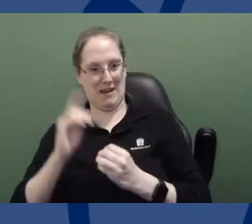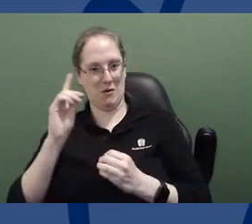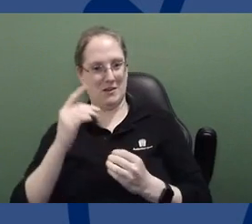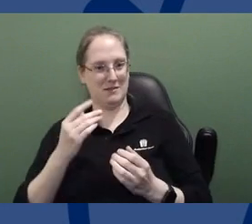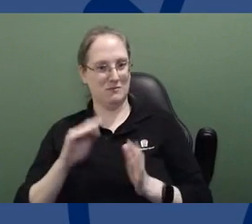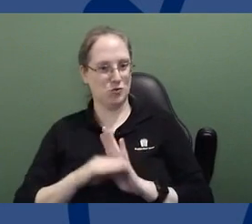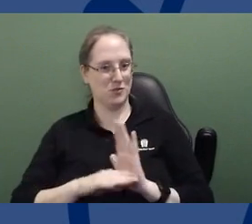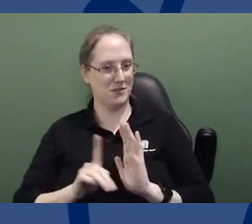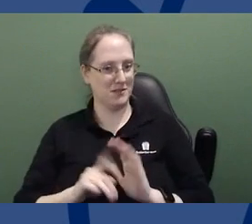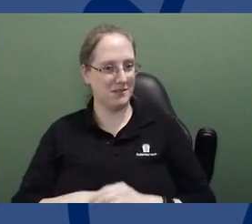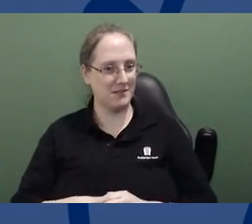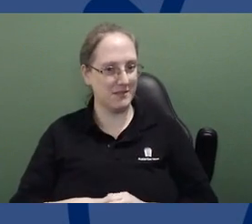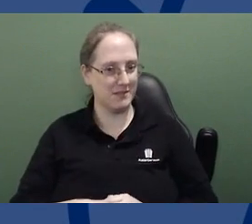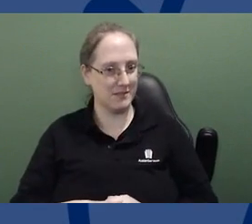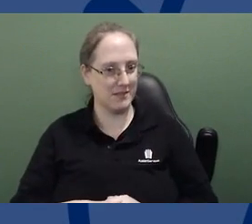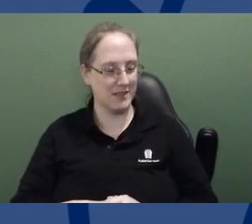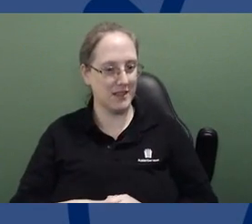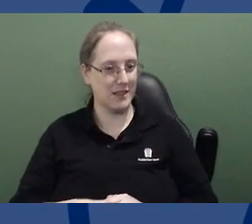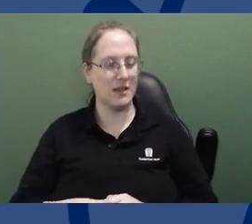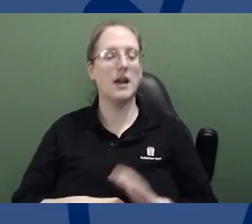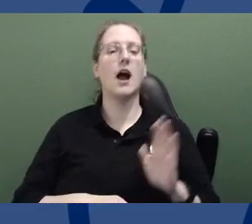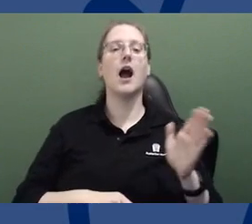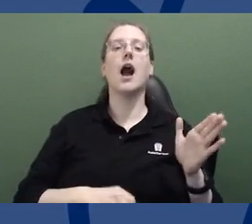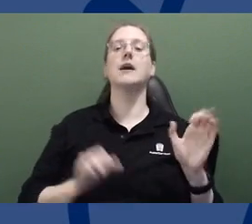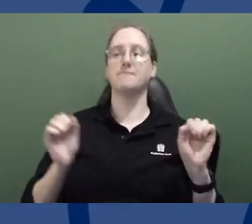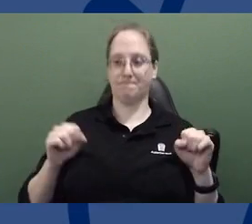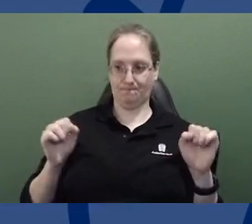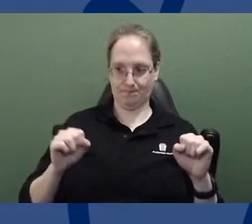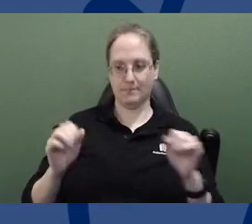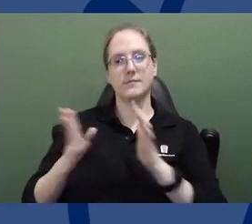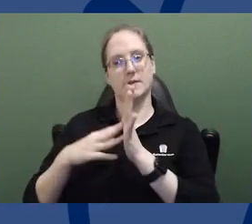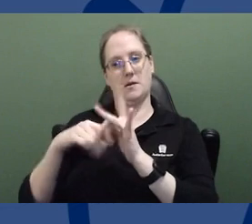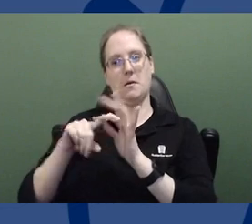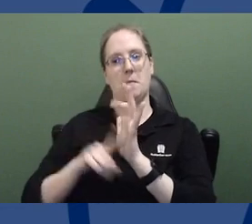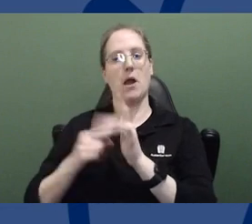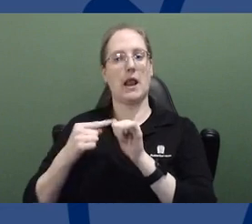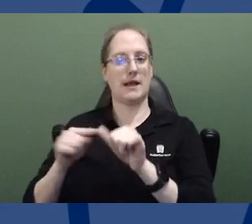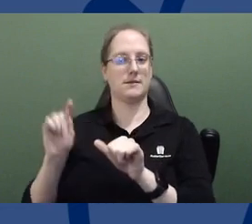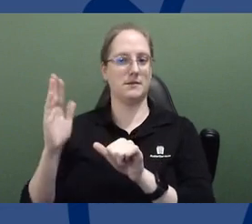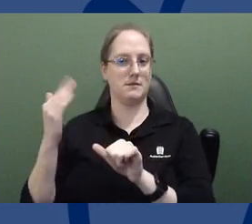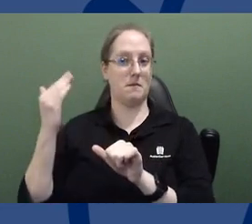Yes. I think Michael answered this in a previous forum where we're not interested